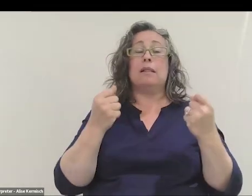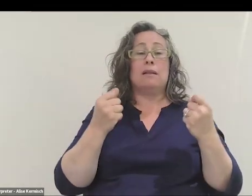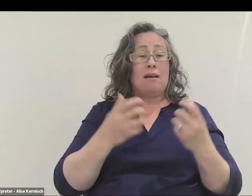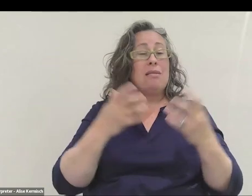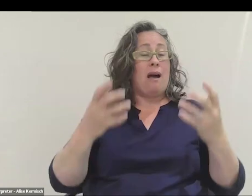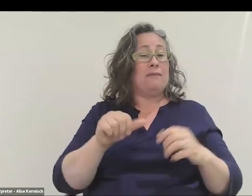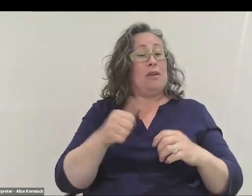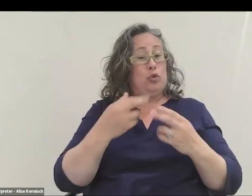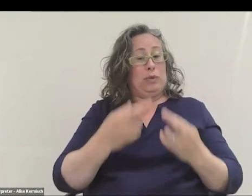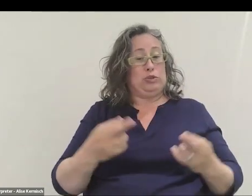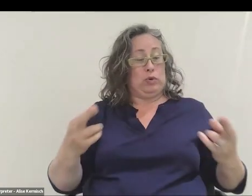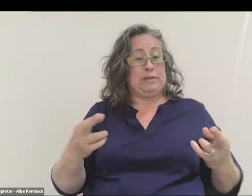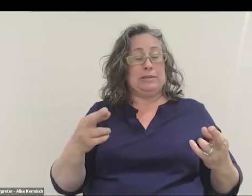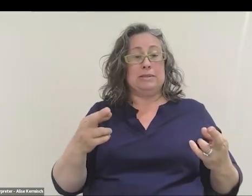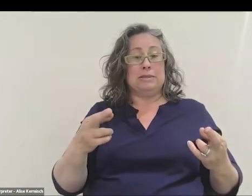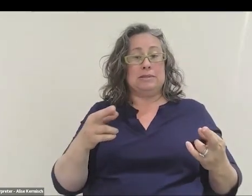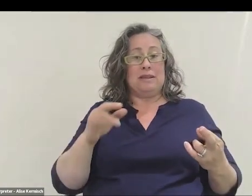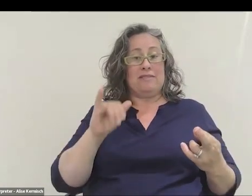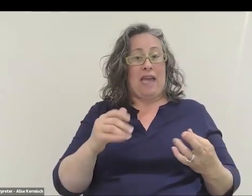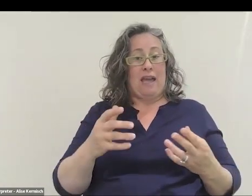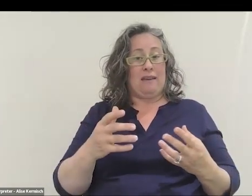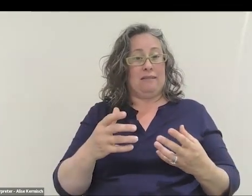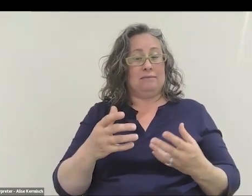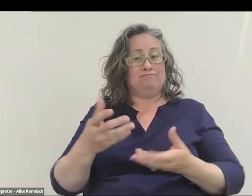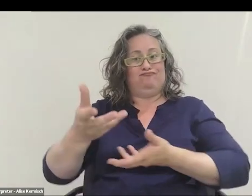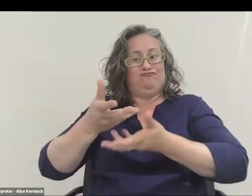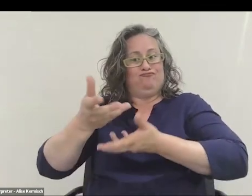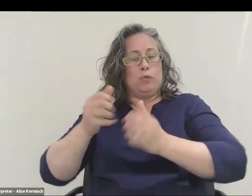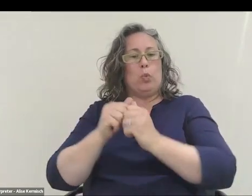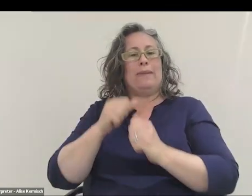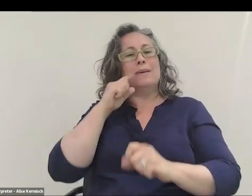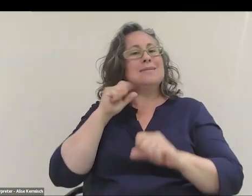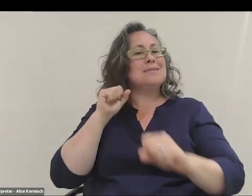that engage with sound or things like that.